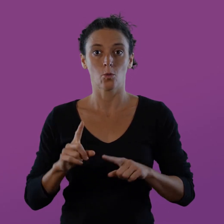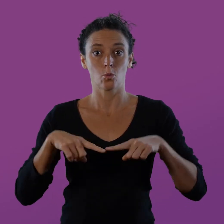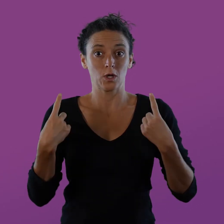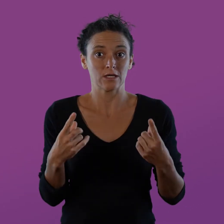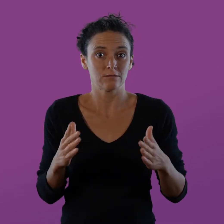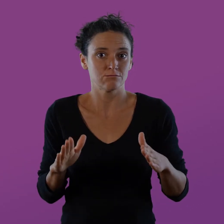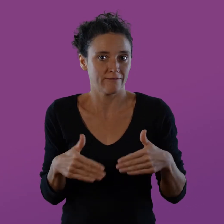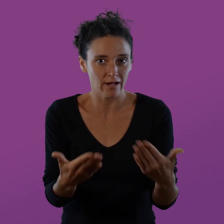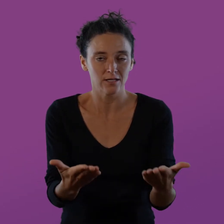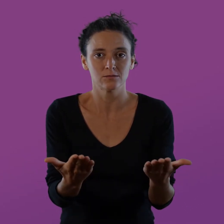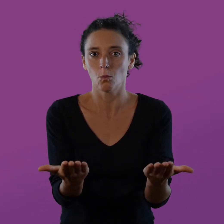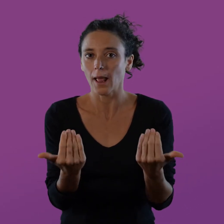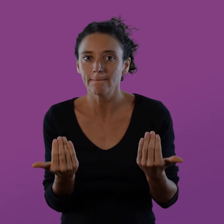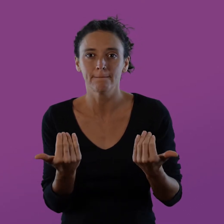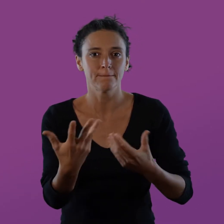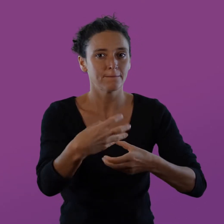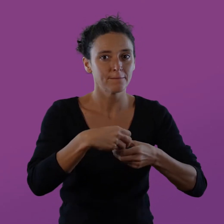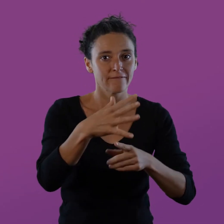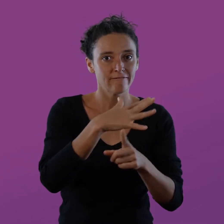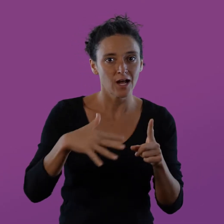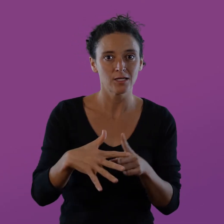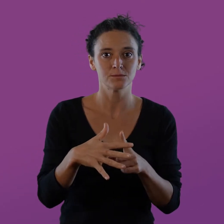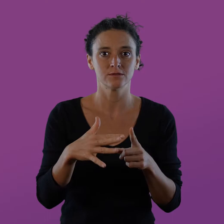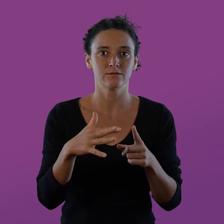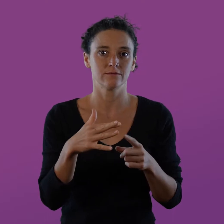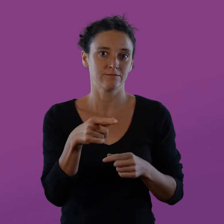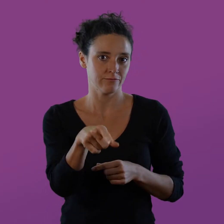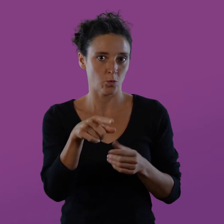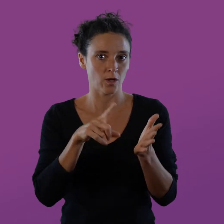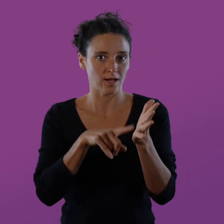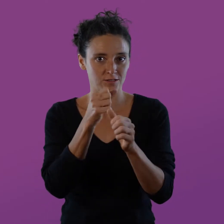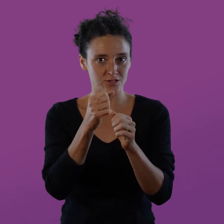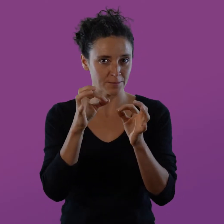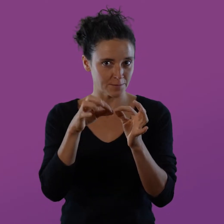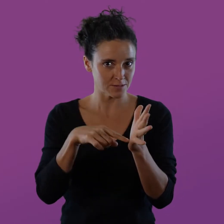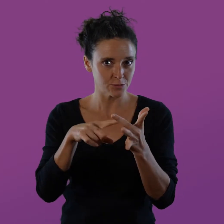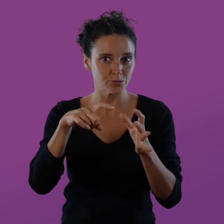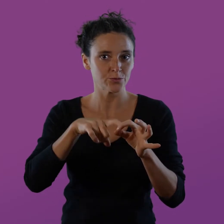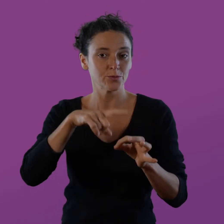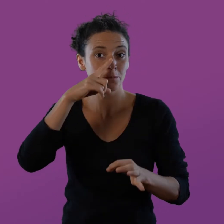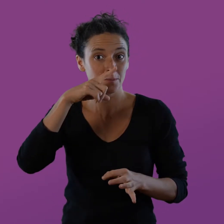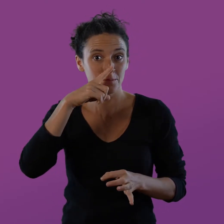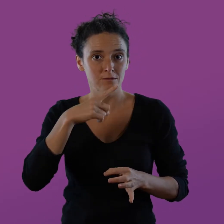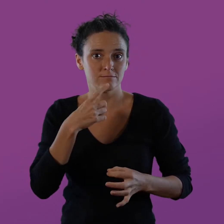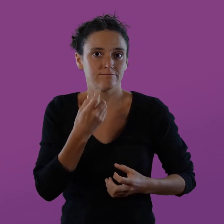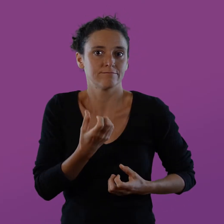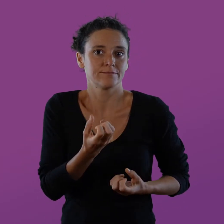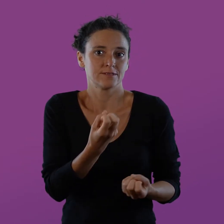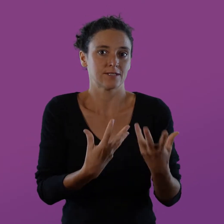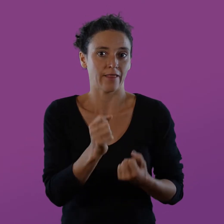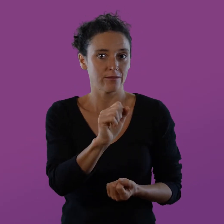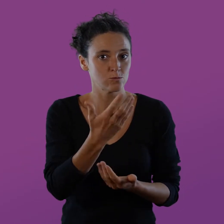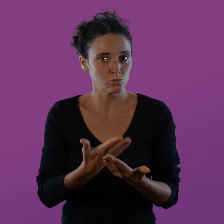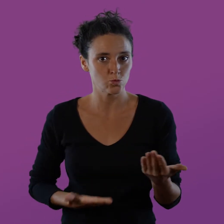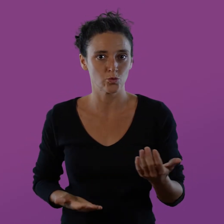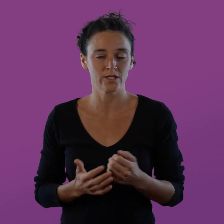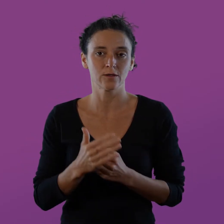We provide a welcoming and inclusive environment for LGBTIQ people to tell their stories.